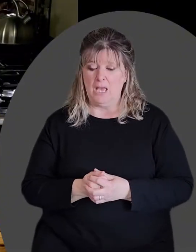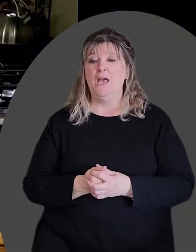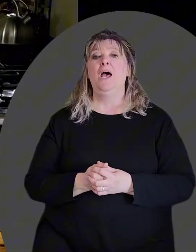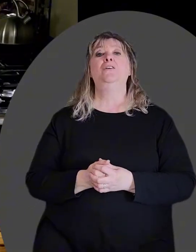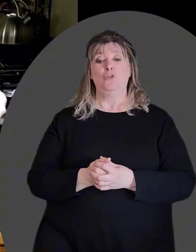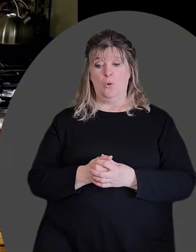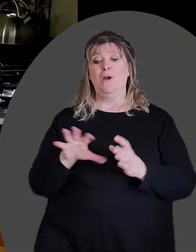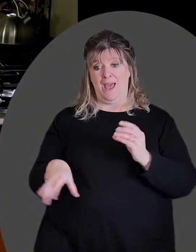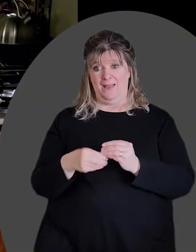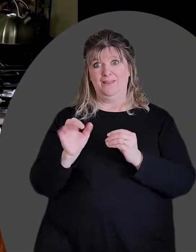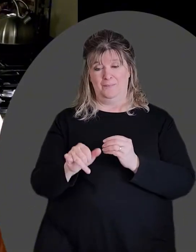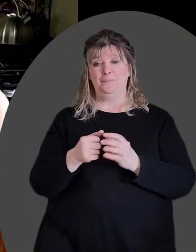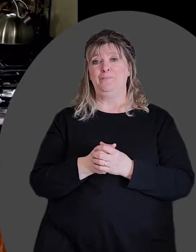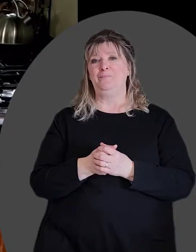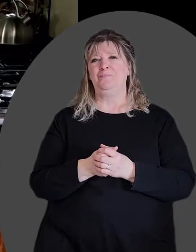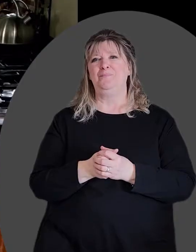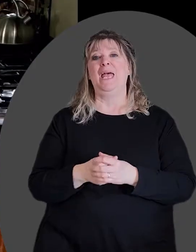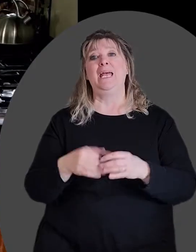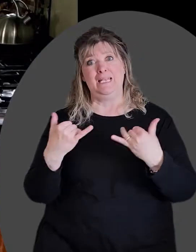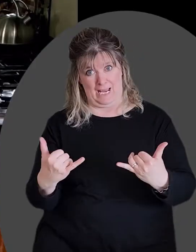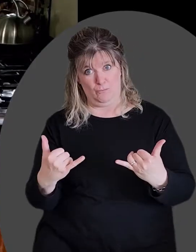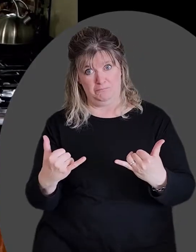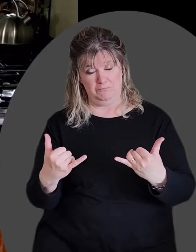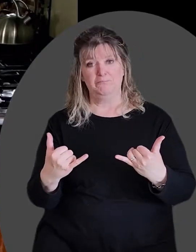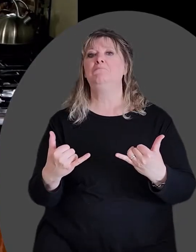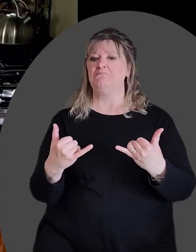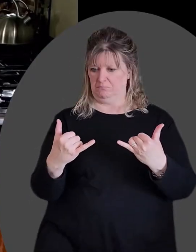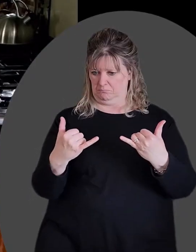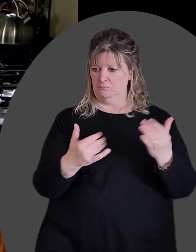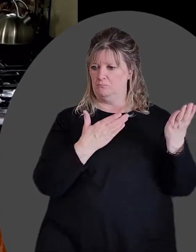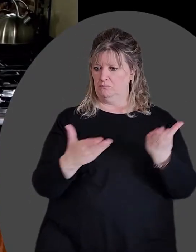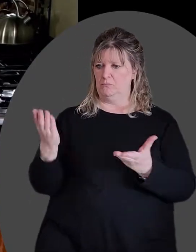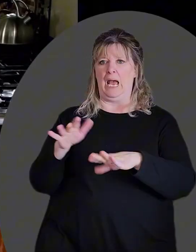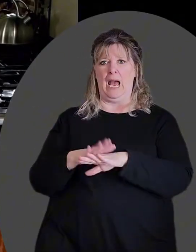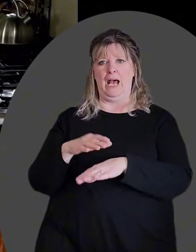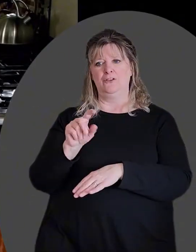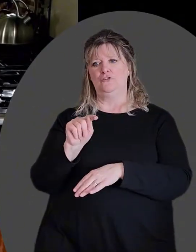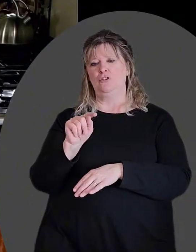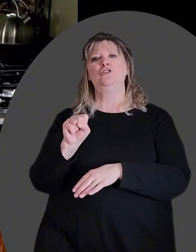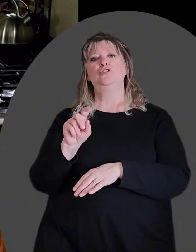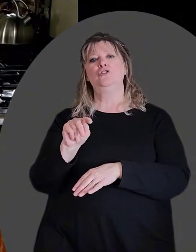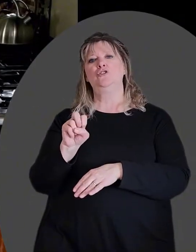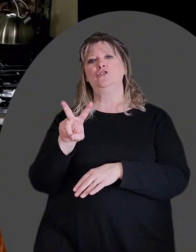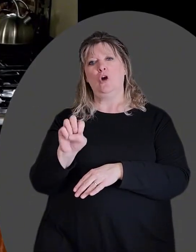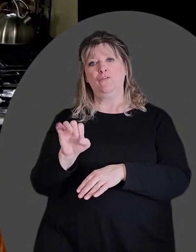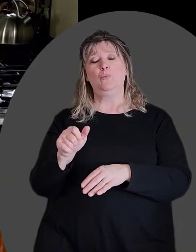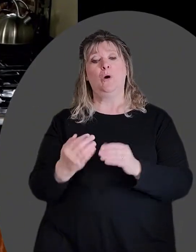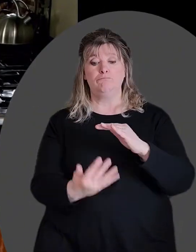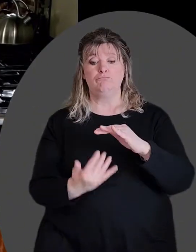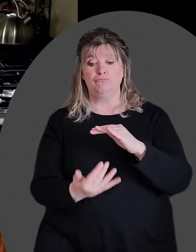and now we'll put this one on the stove we'll boil it for half an hour that's what the recipe says